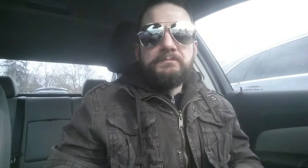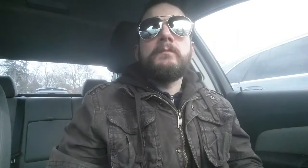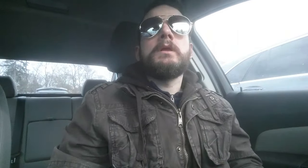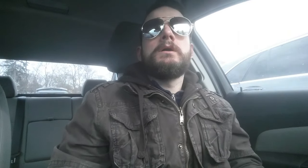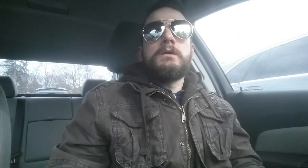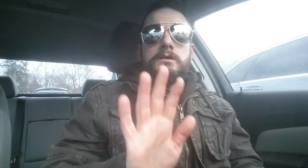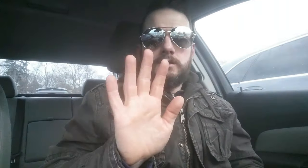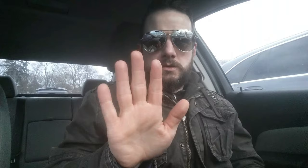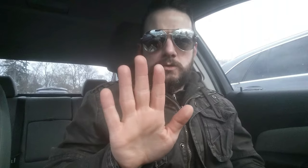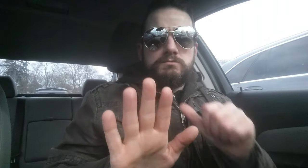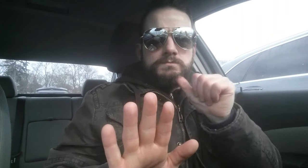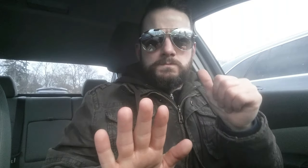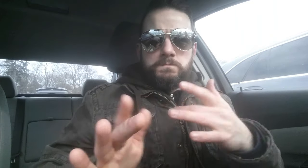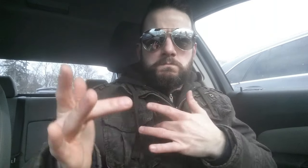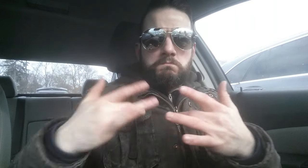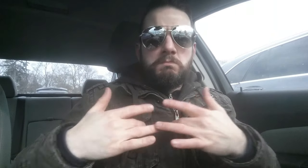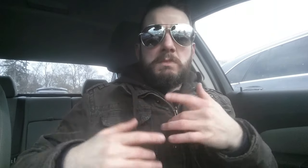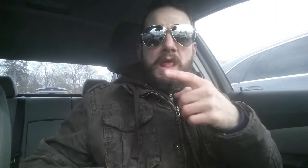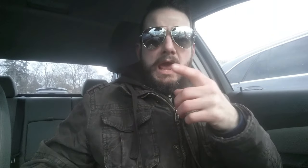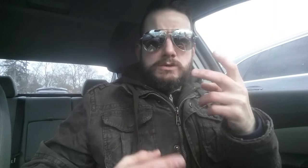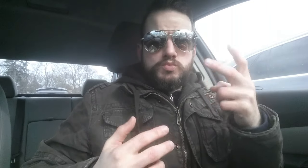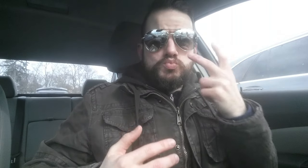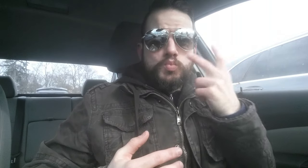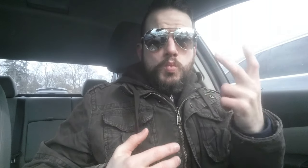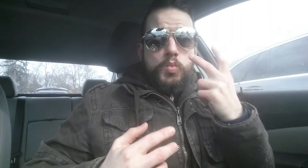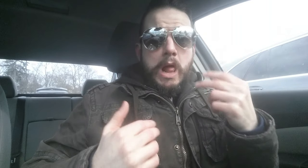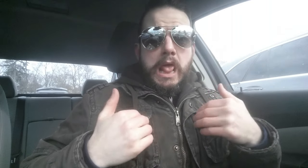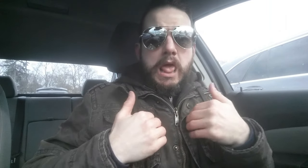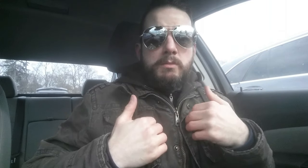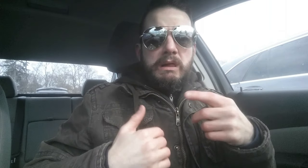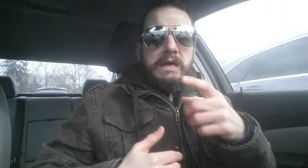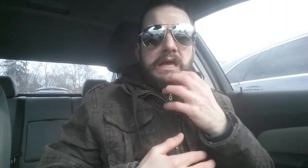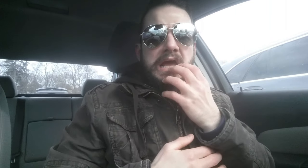Now, for the animals -- Don't worry if you see them outside.